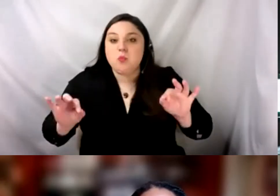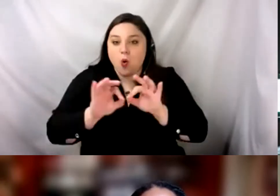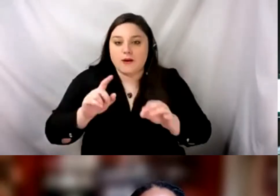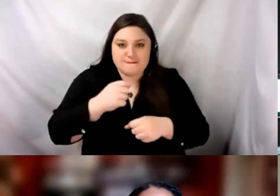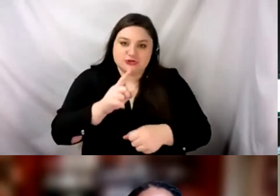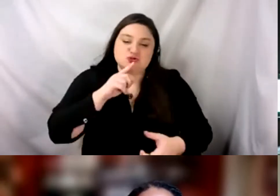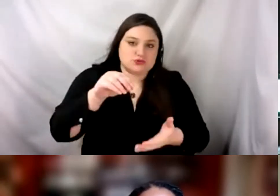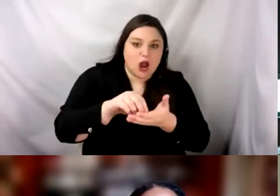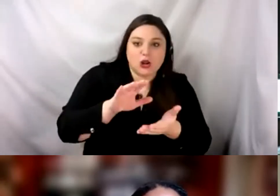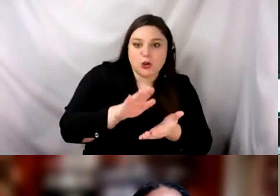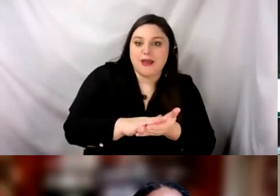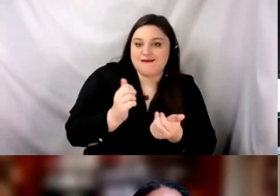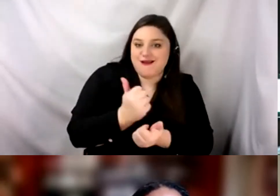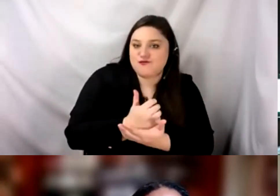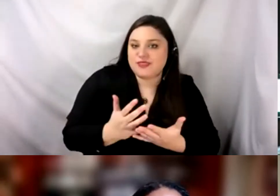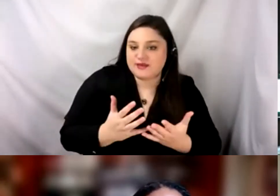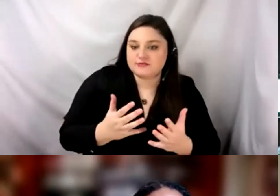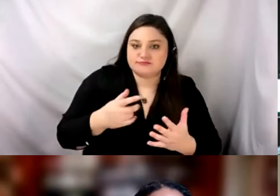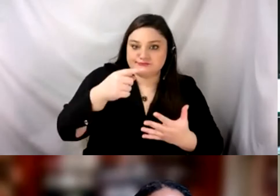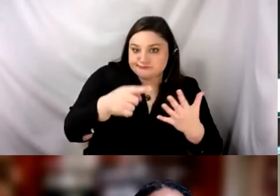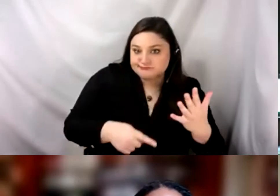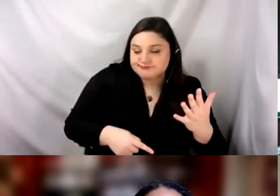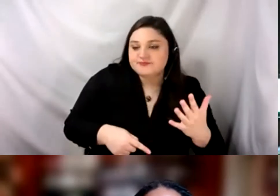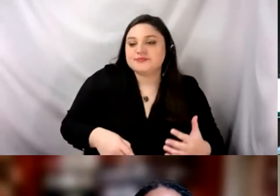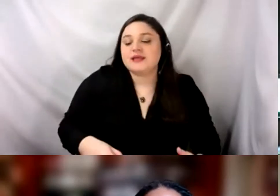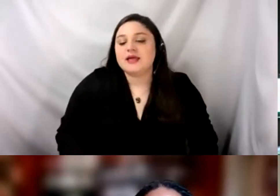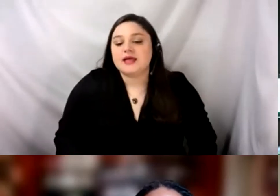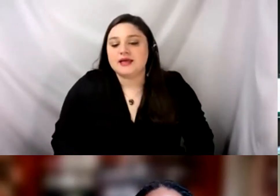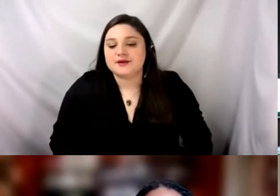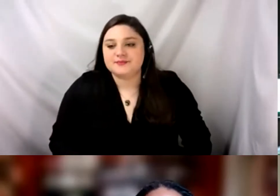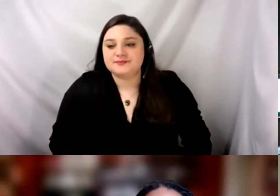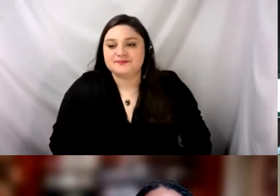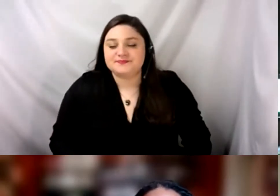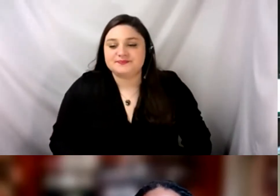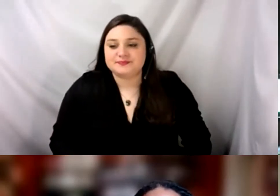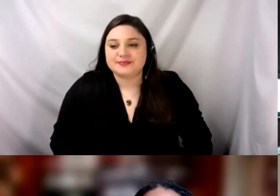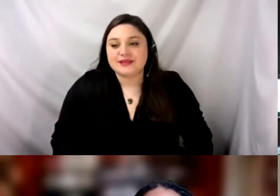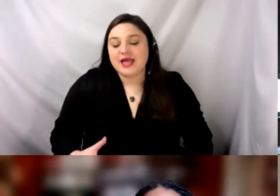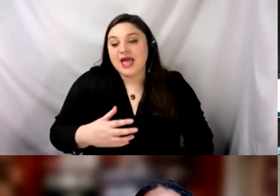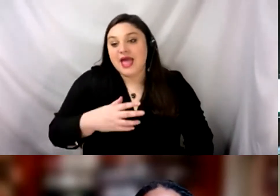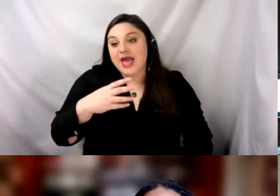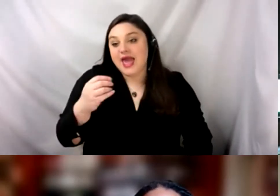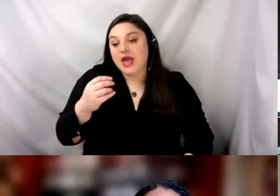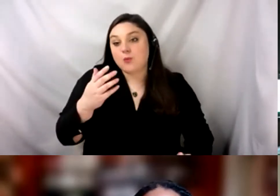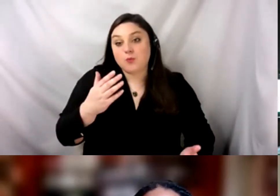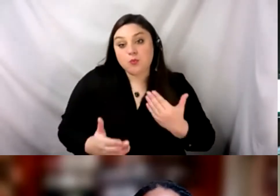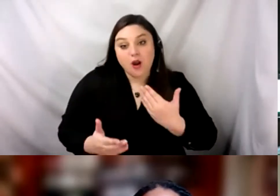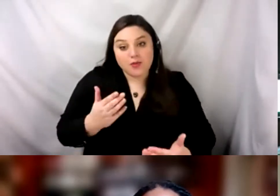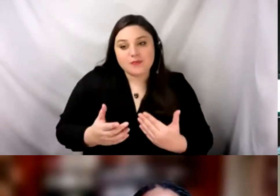happening in the city these days. But probably we are going to be releasing some guidelines.